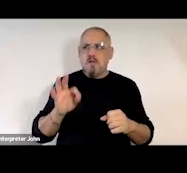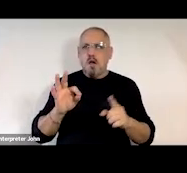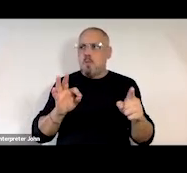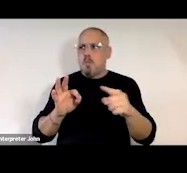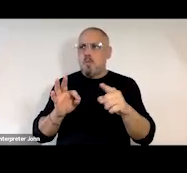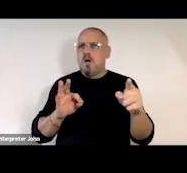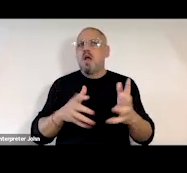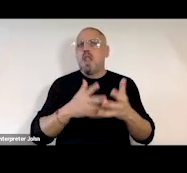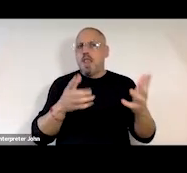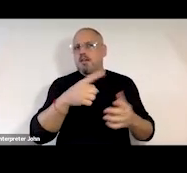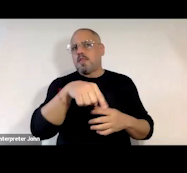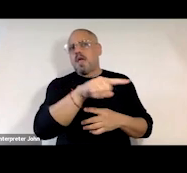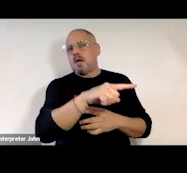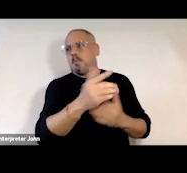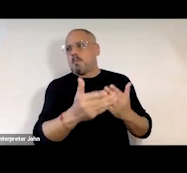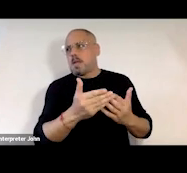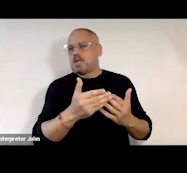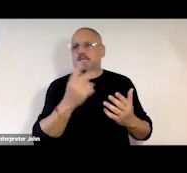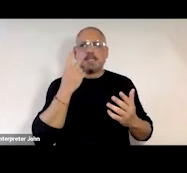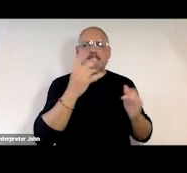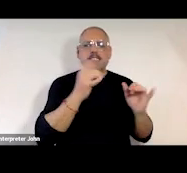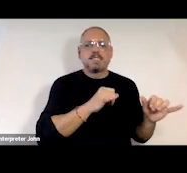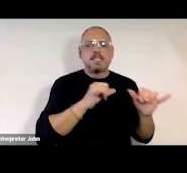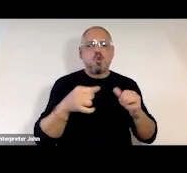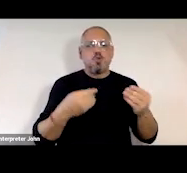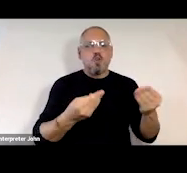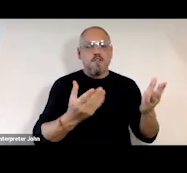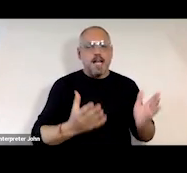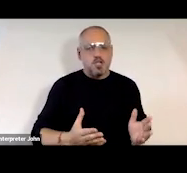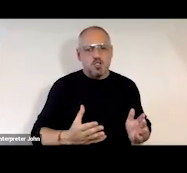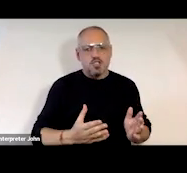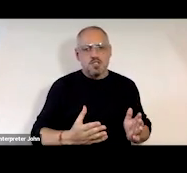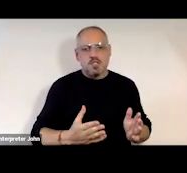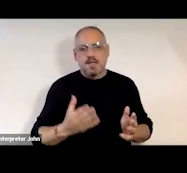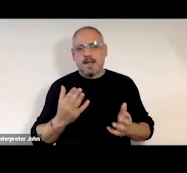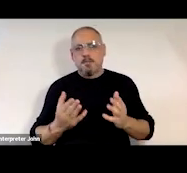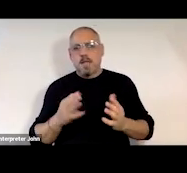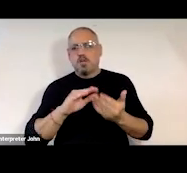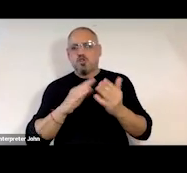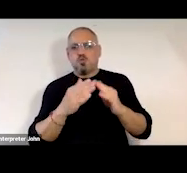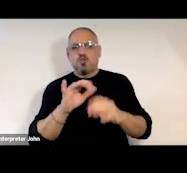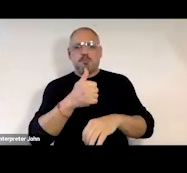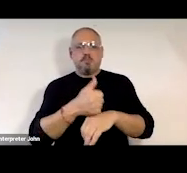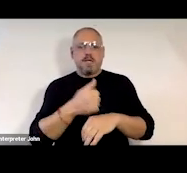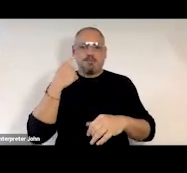a lot of them may see similar providers. There may be a community-based mental health program